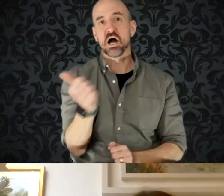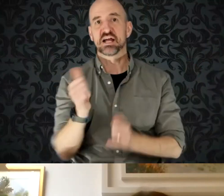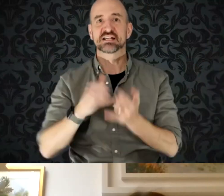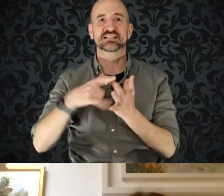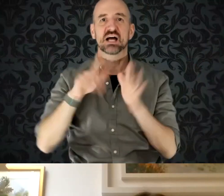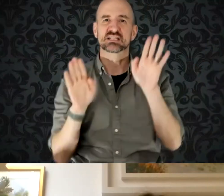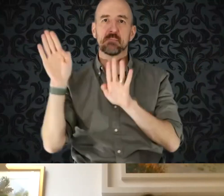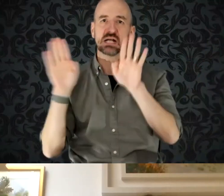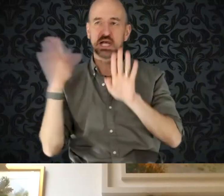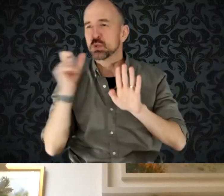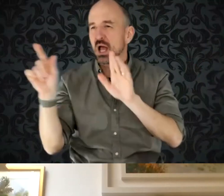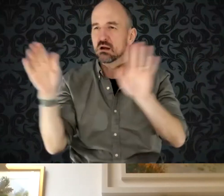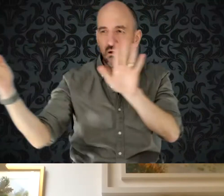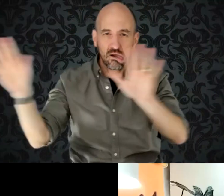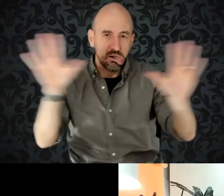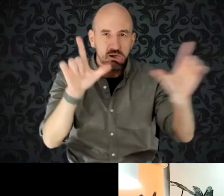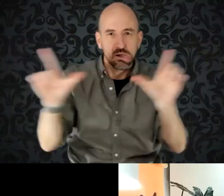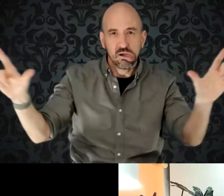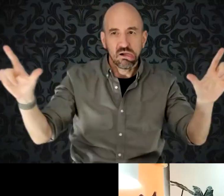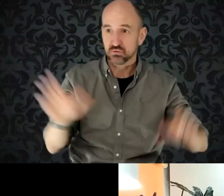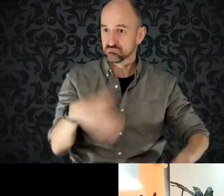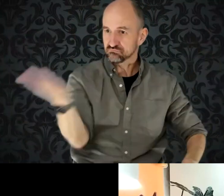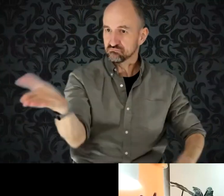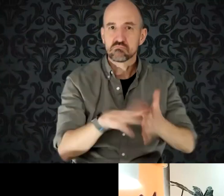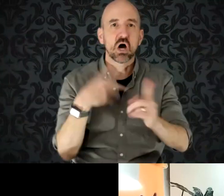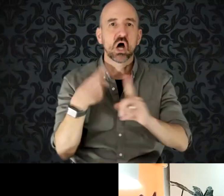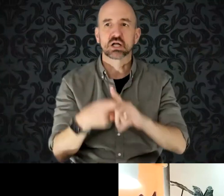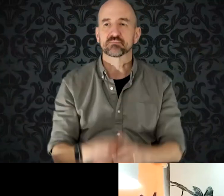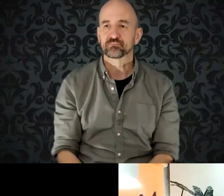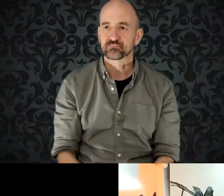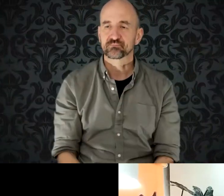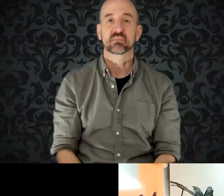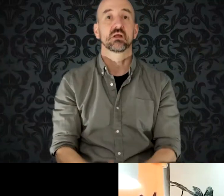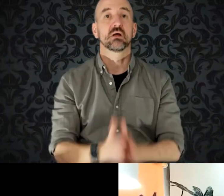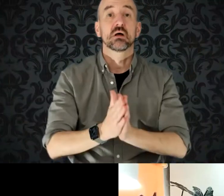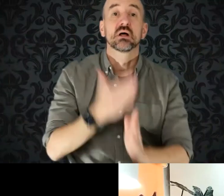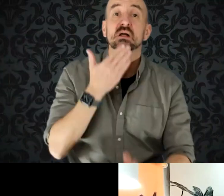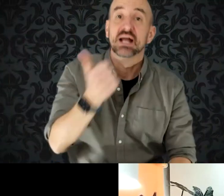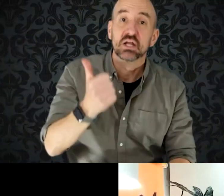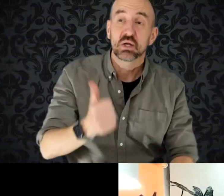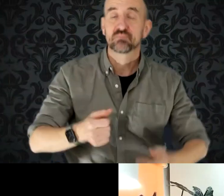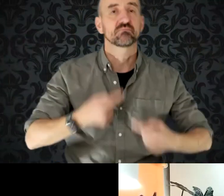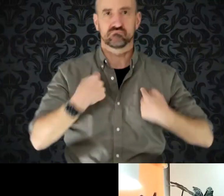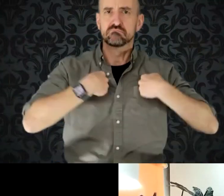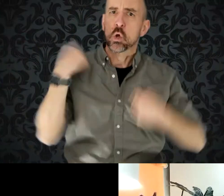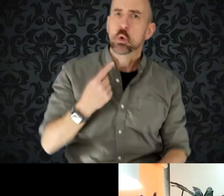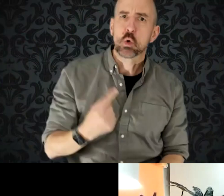have you for our event today and even more delighted that we have started working with you. Bringing in all the